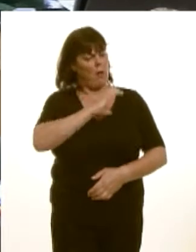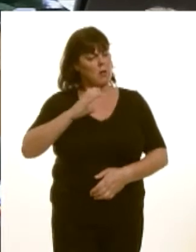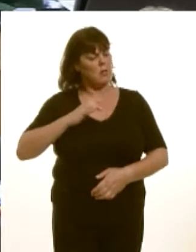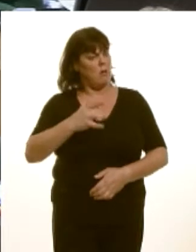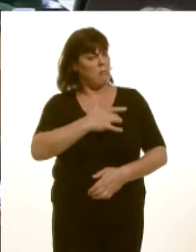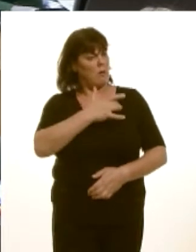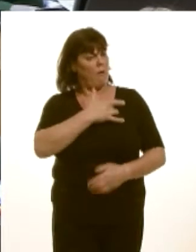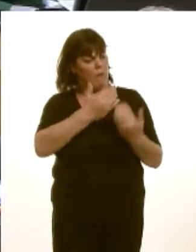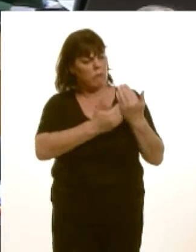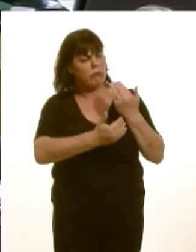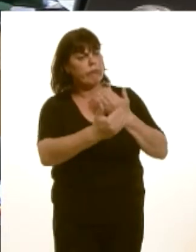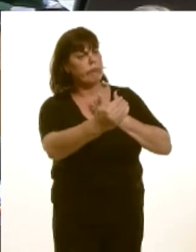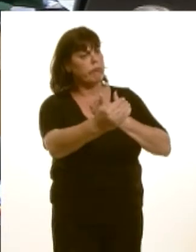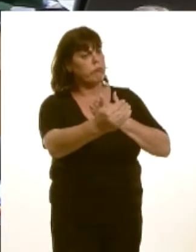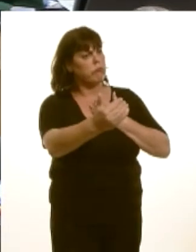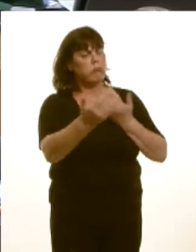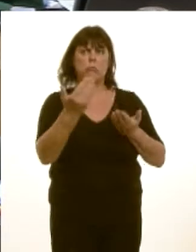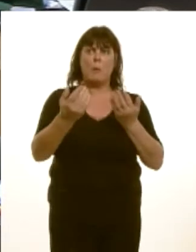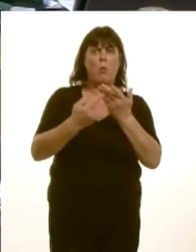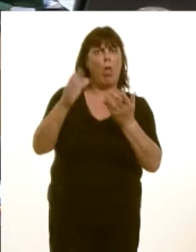Much of it depends on the underlying health of the individual.